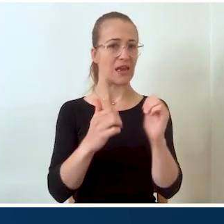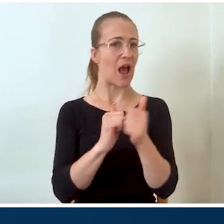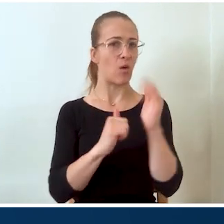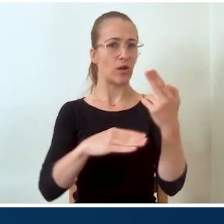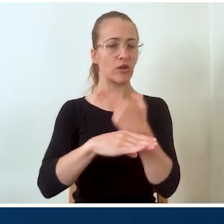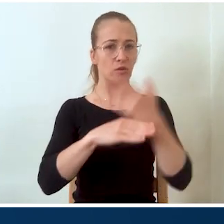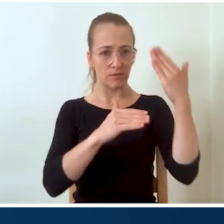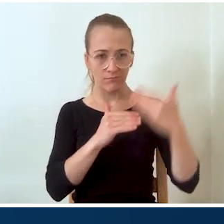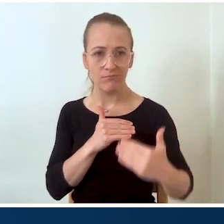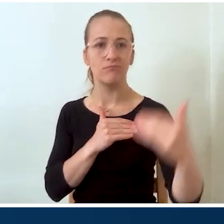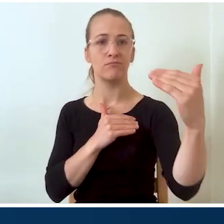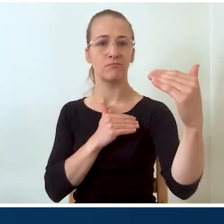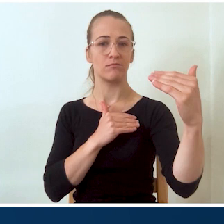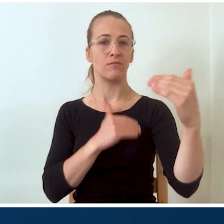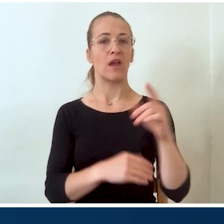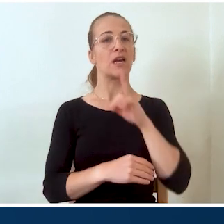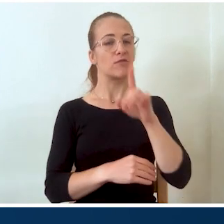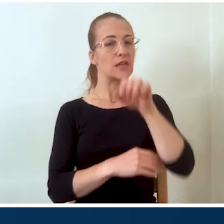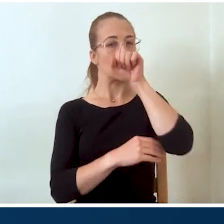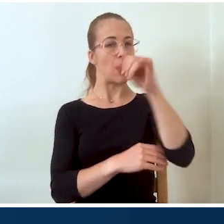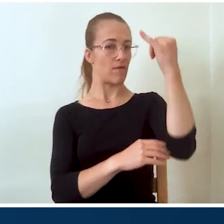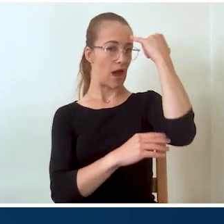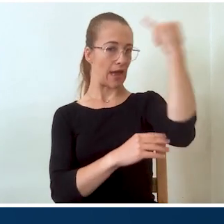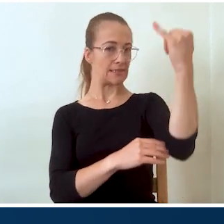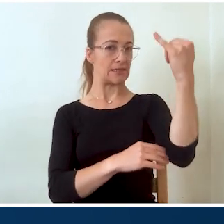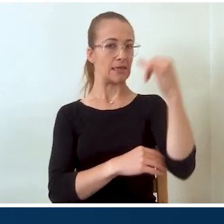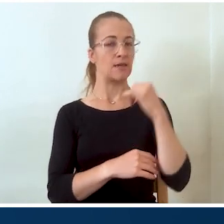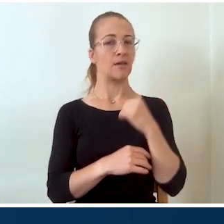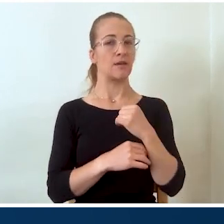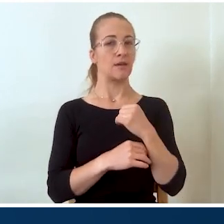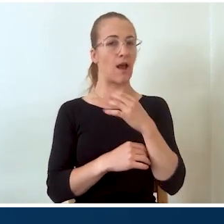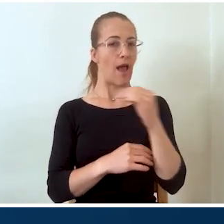So I really do love that idea and not only